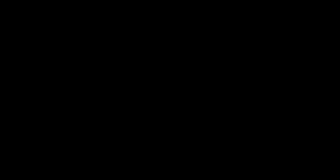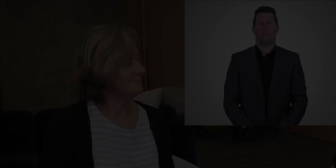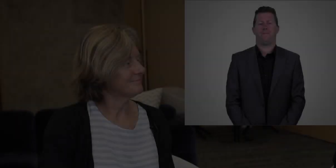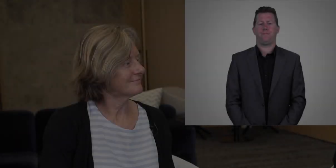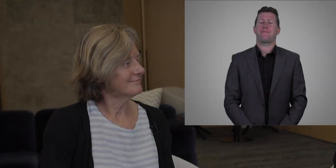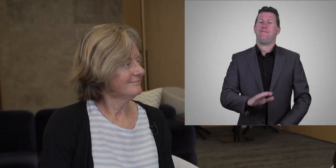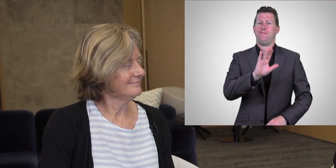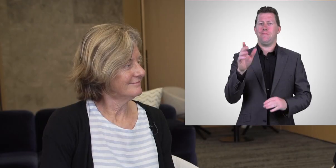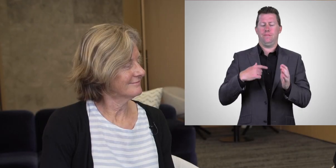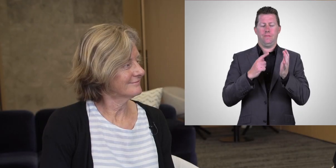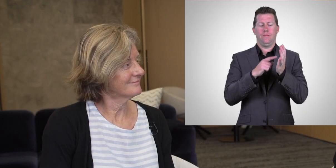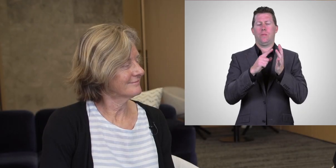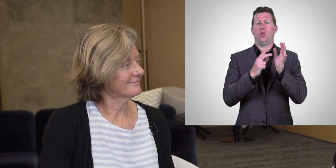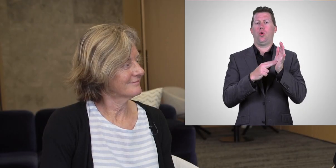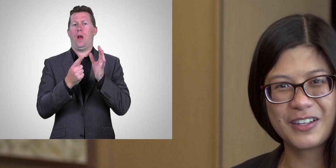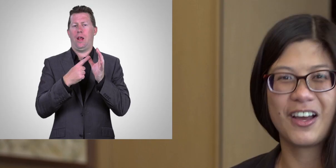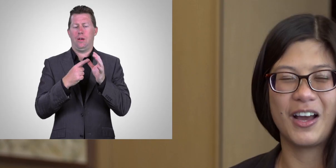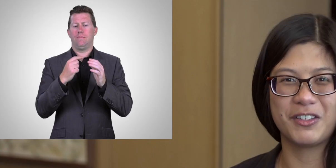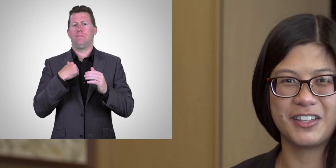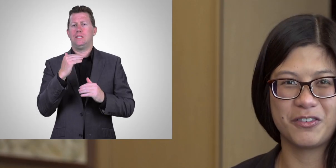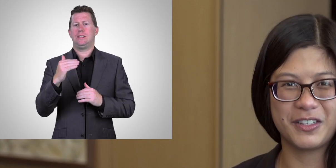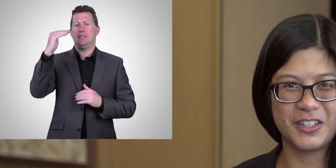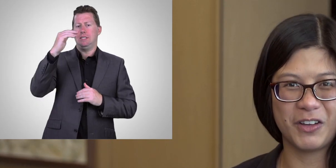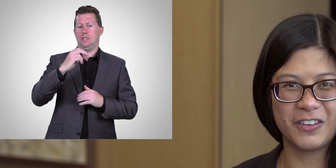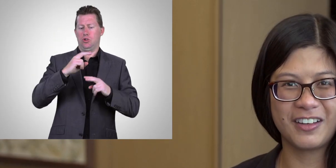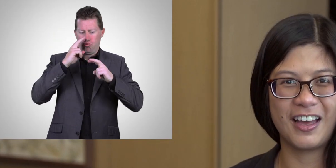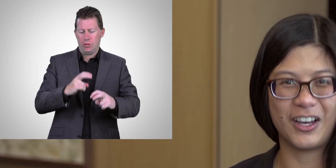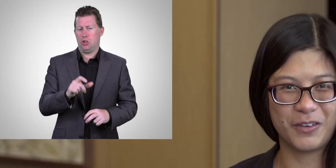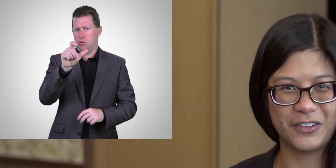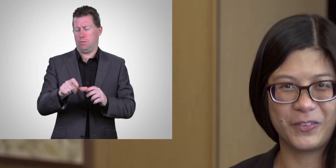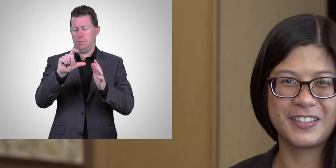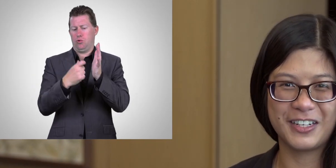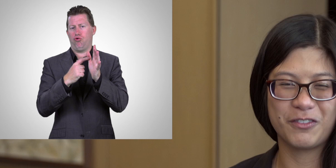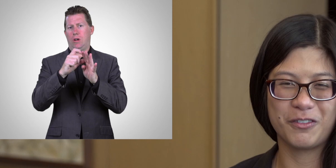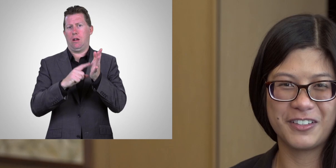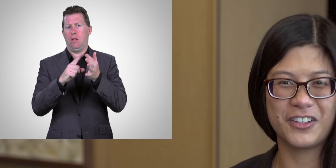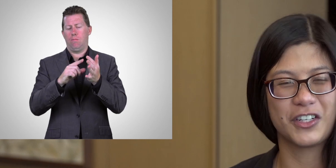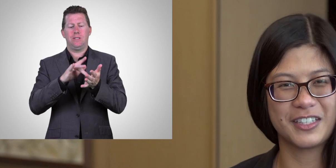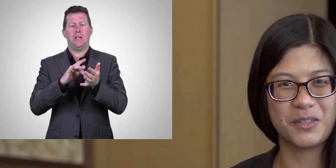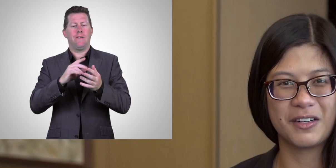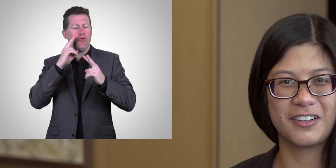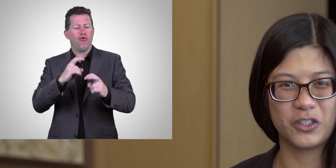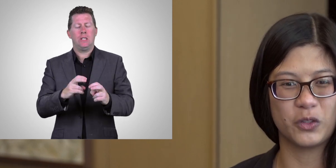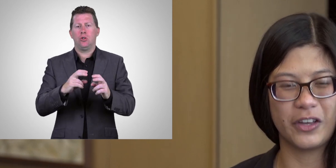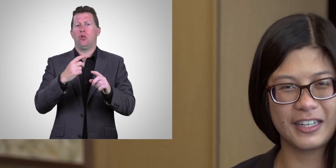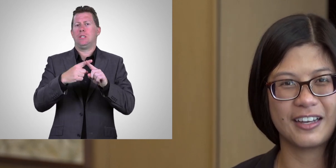Hi my name is Joanna Tai. I’m a Senior Research Fellow at Cradle, the Centre for Research and Assessment and Digital Learning